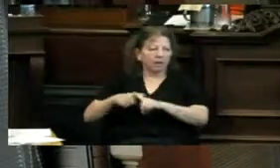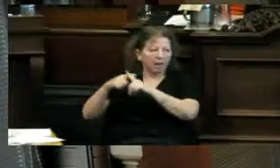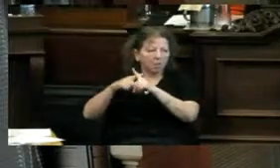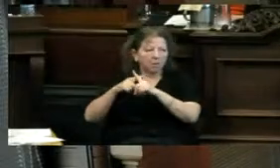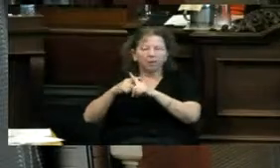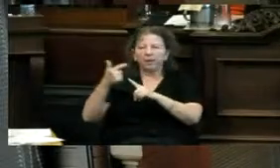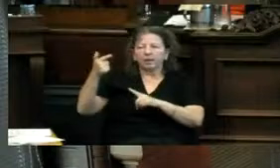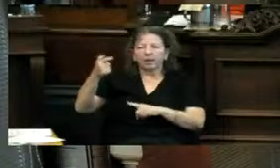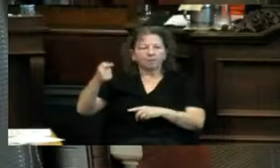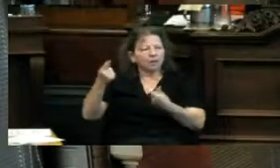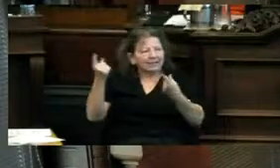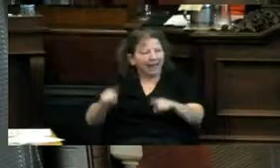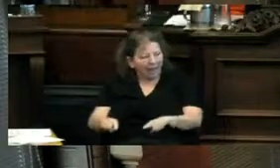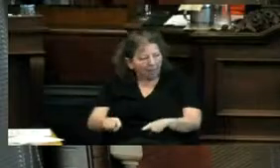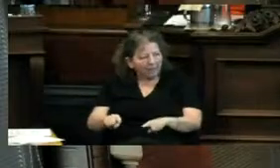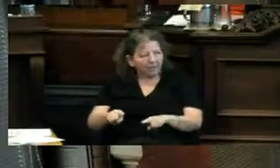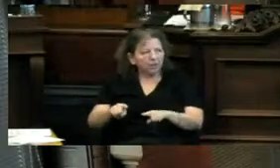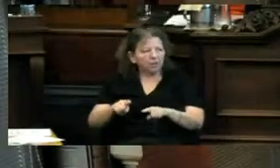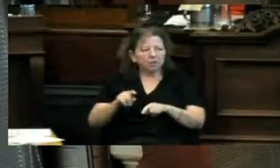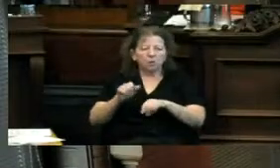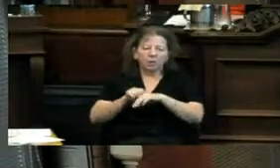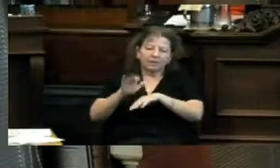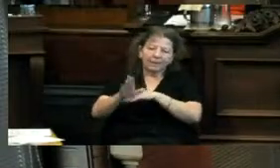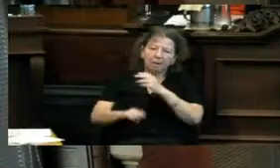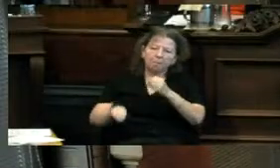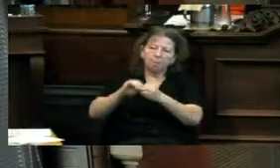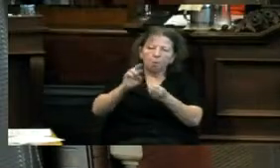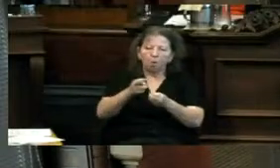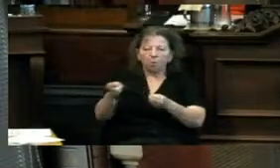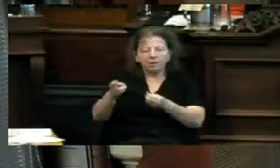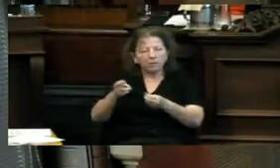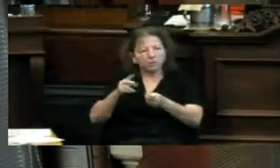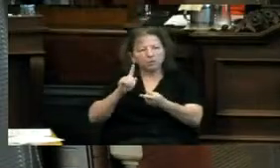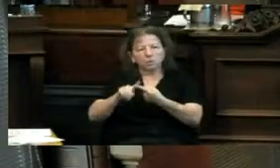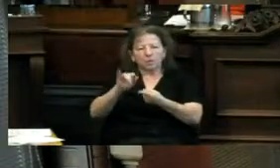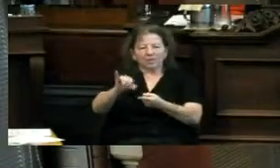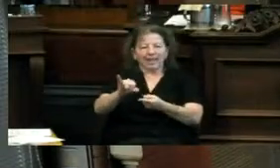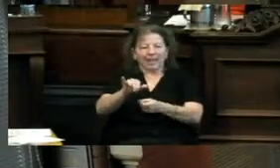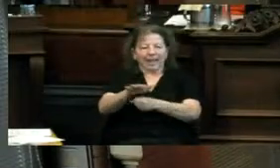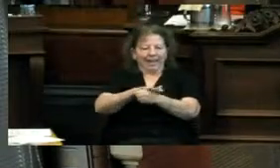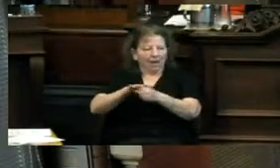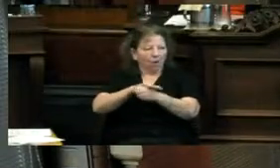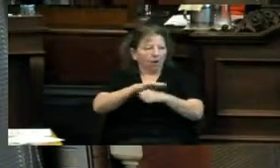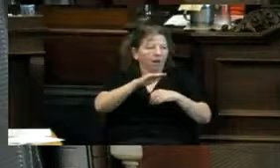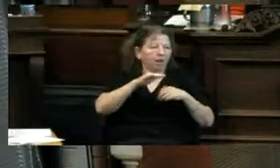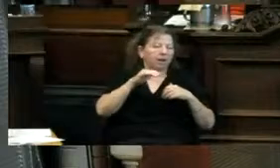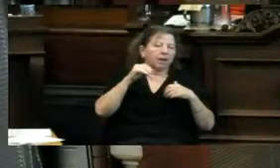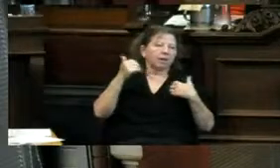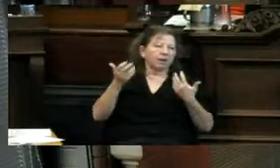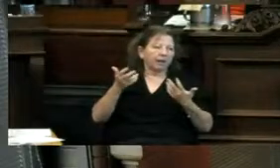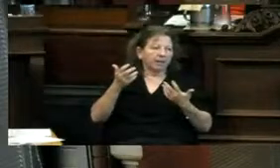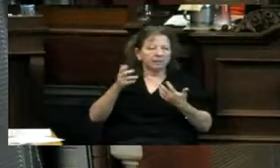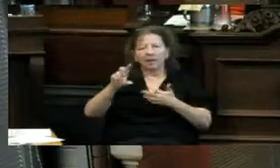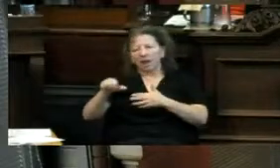Because there are tons of ways that you can use it, particularly in terms of mapping where gunfire incidents are happening. So you might want to